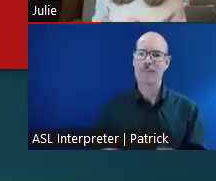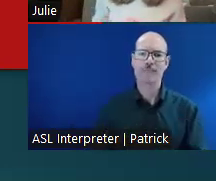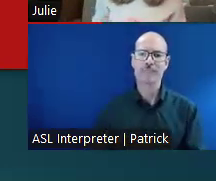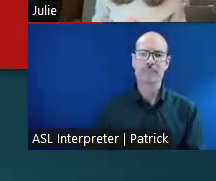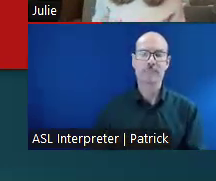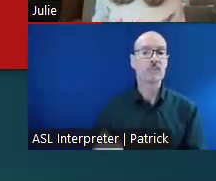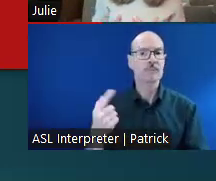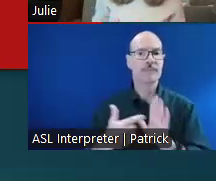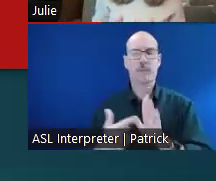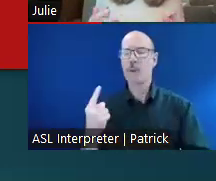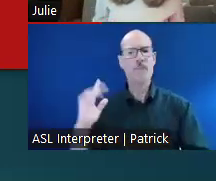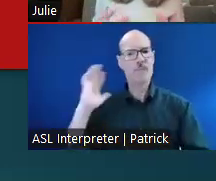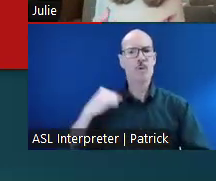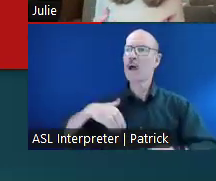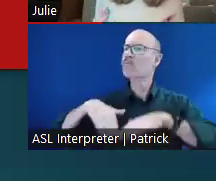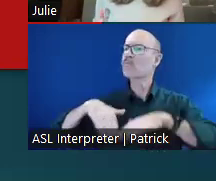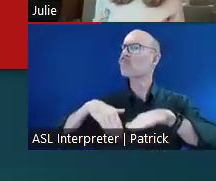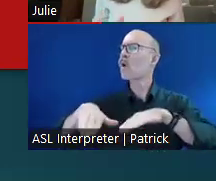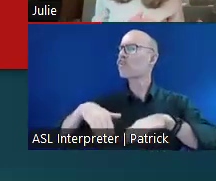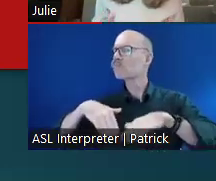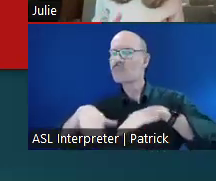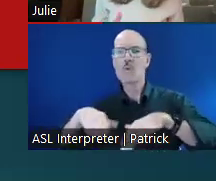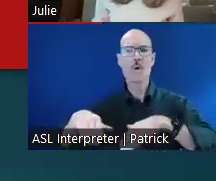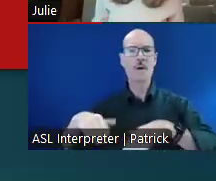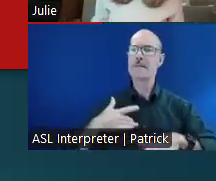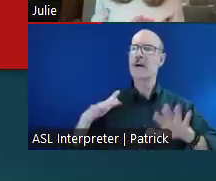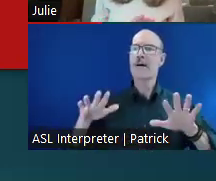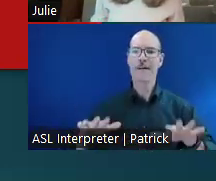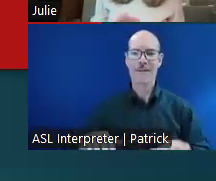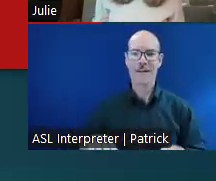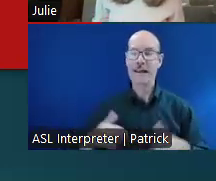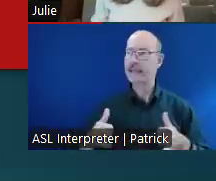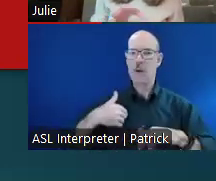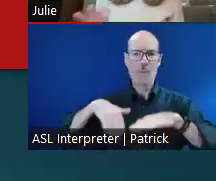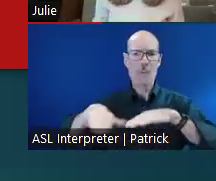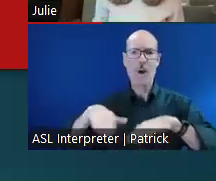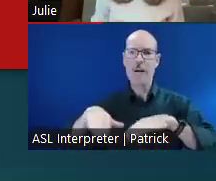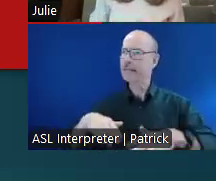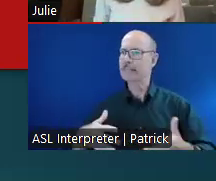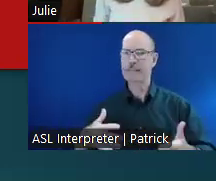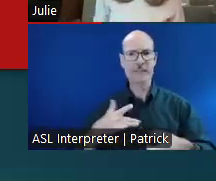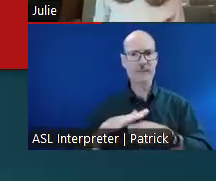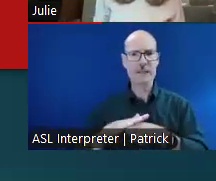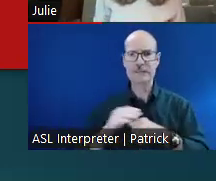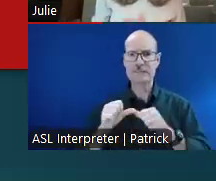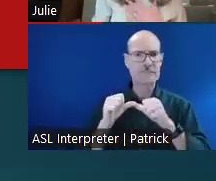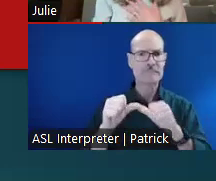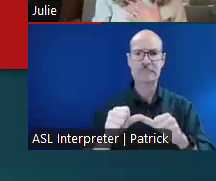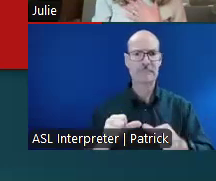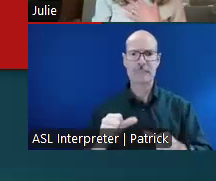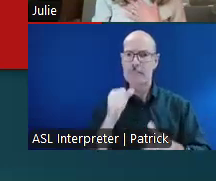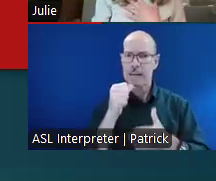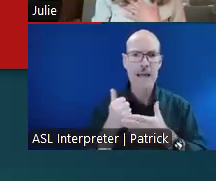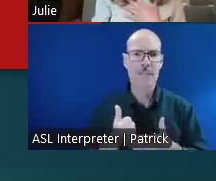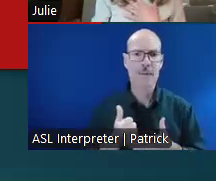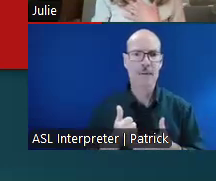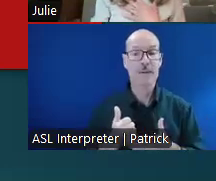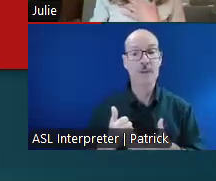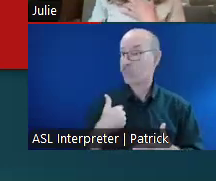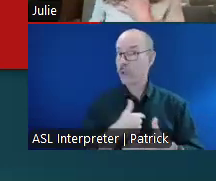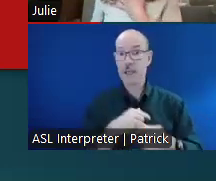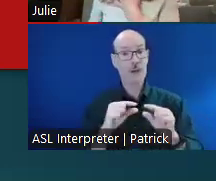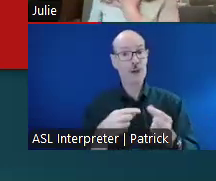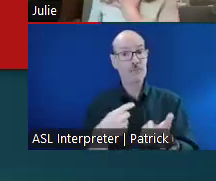And so we, in the caregiver support group, tried to problem-solve about other ways that could help her distract and diminish her level of stress.